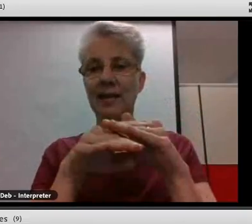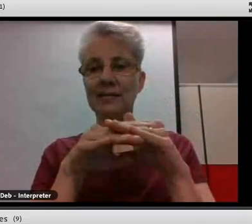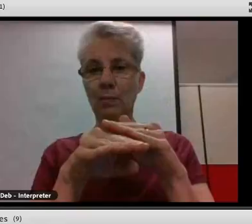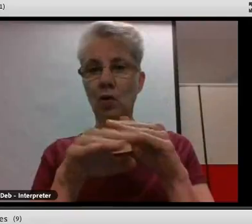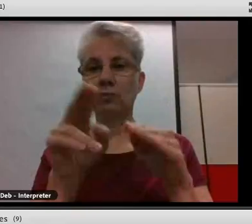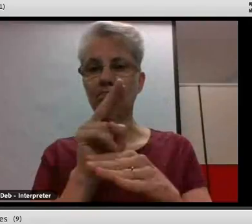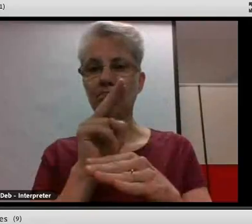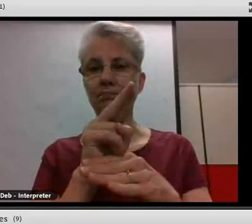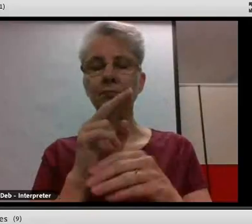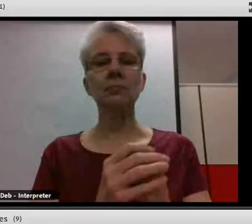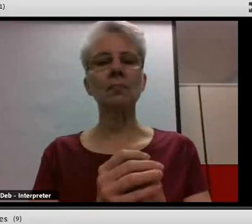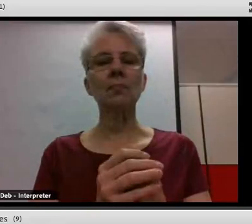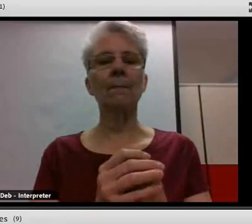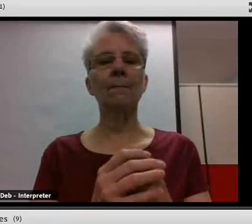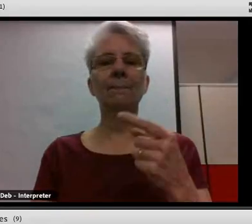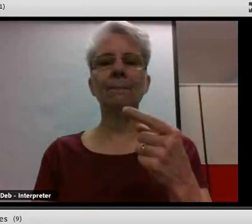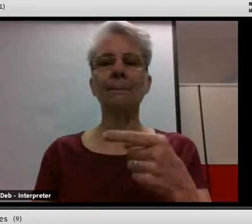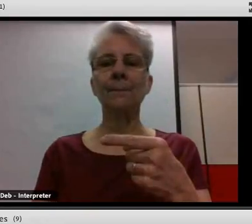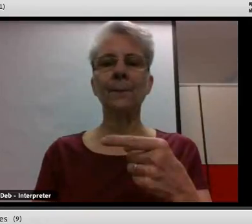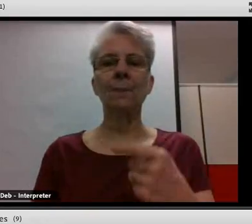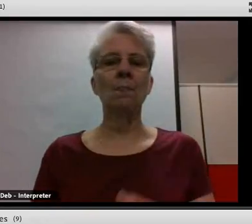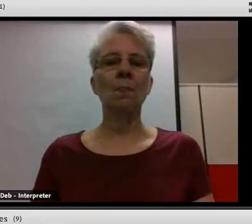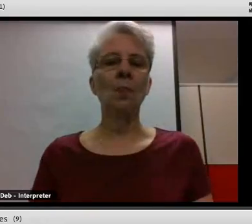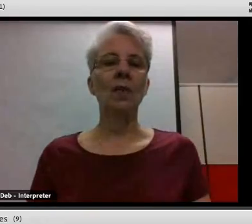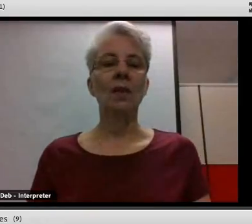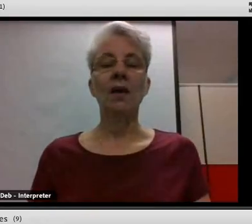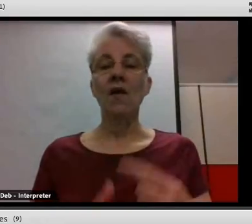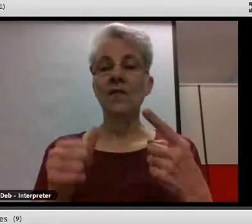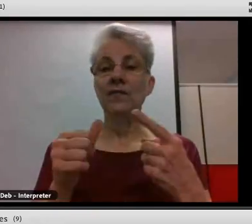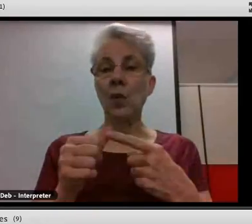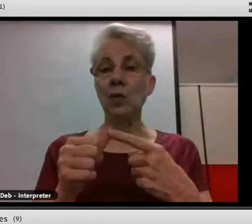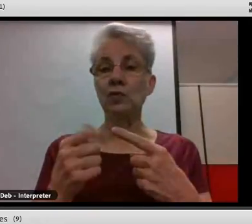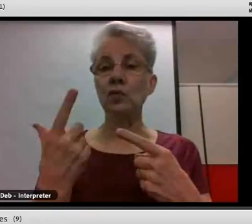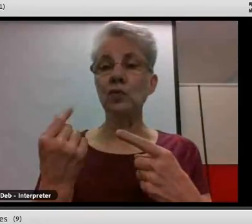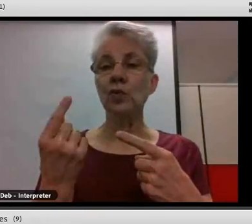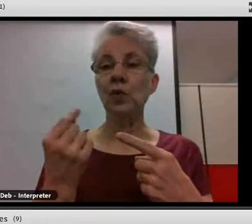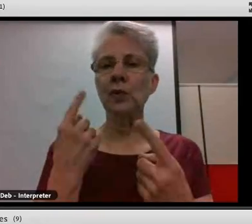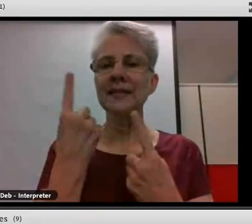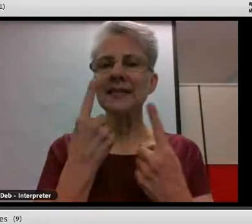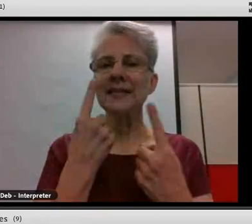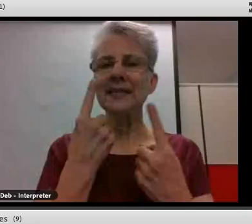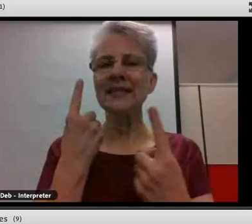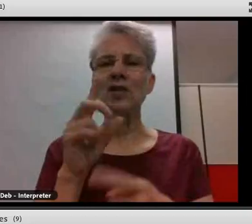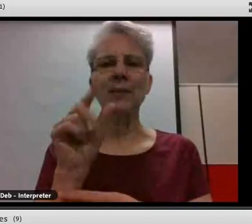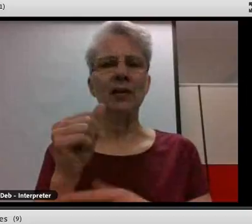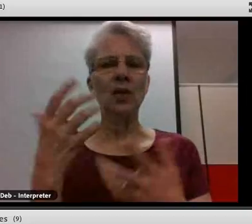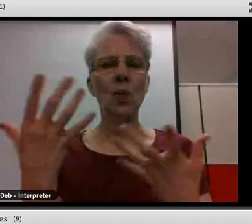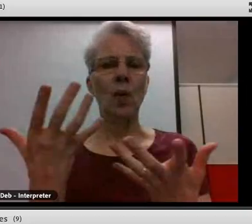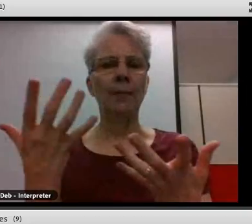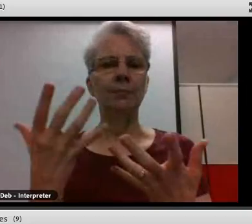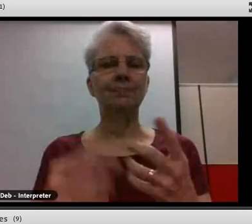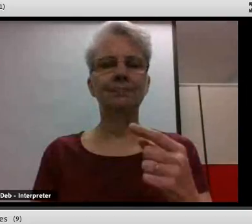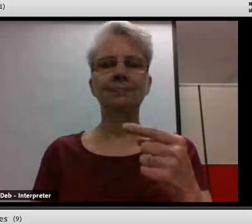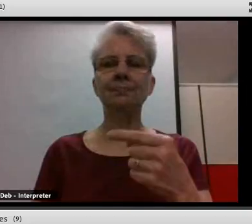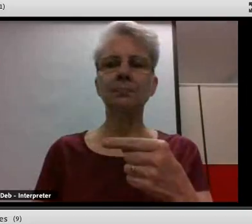about what disability is, kind of frame the issue, why it's so important, which I'm sure that you guys all know,